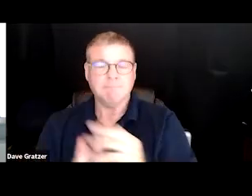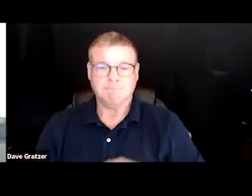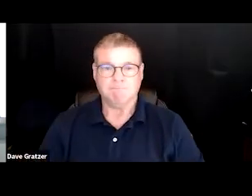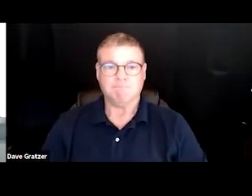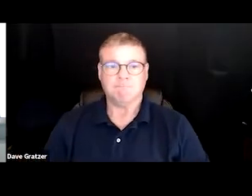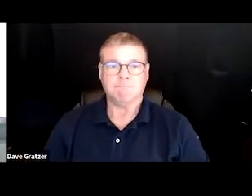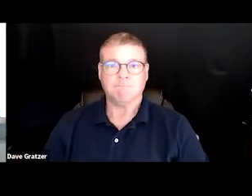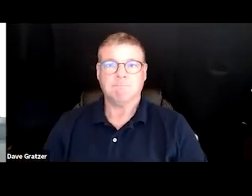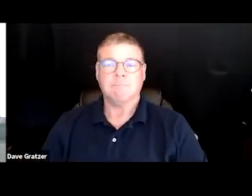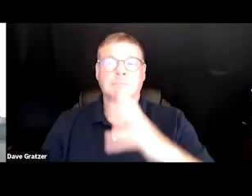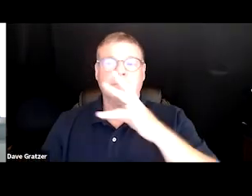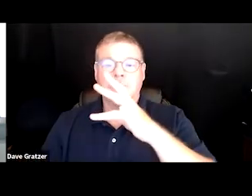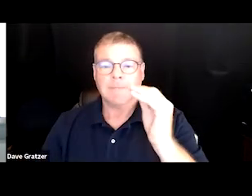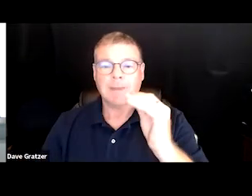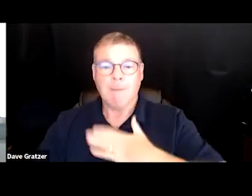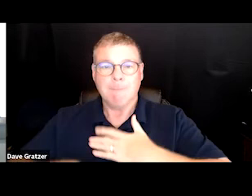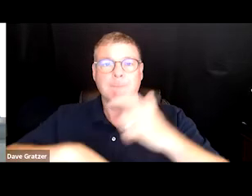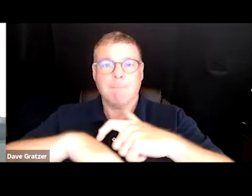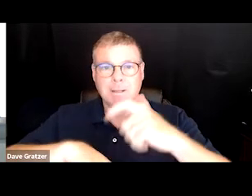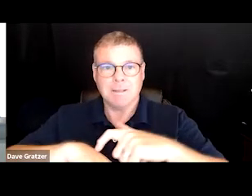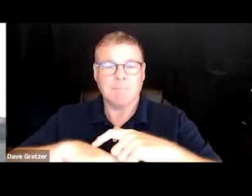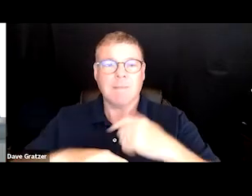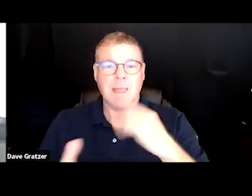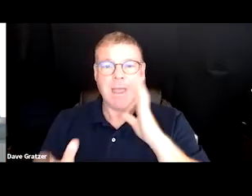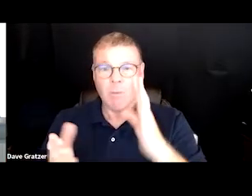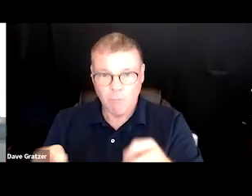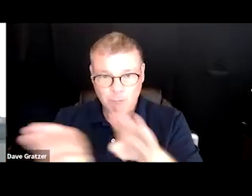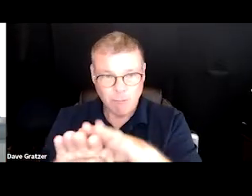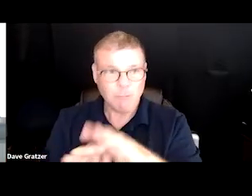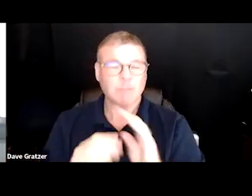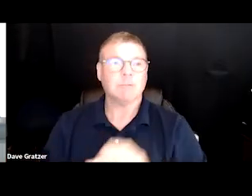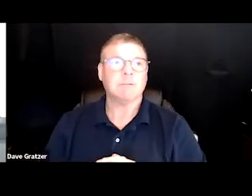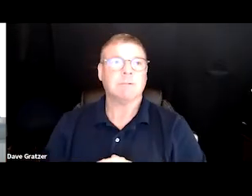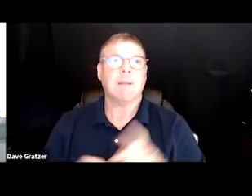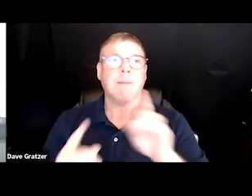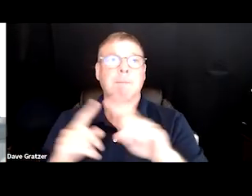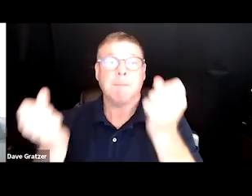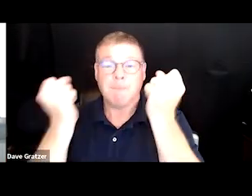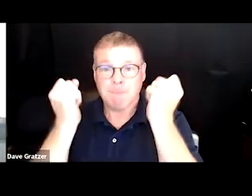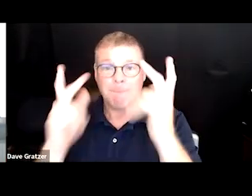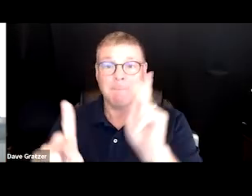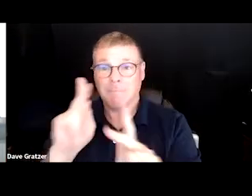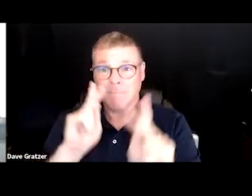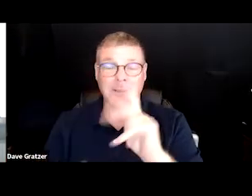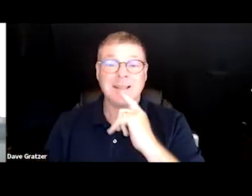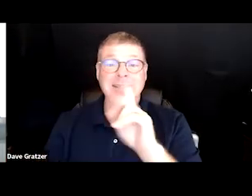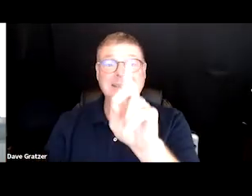And I know it's my time, I'm going to wrap it up. But a lot of people think data is used just for data's sake.